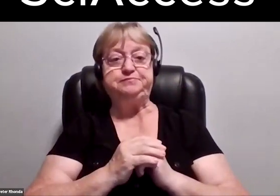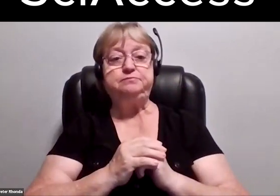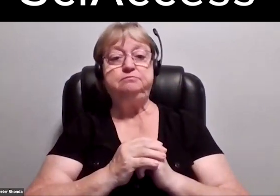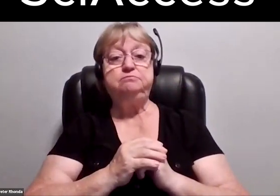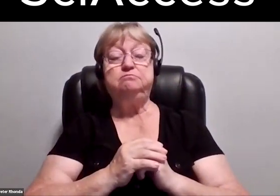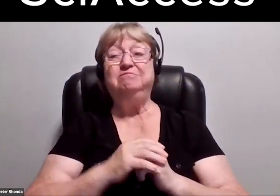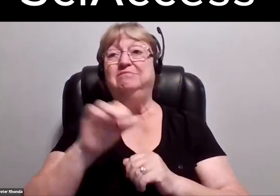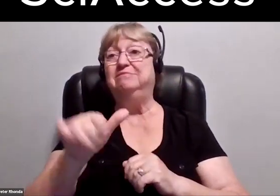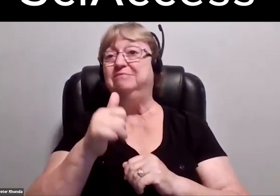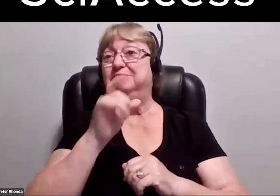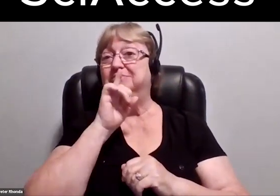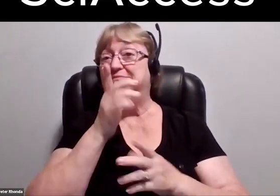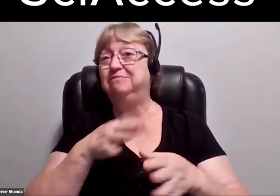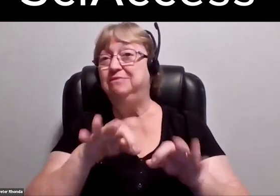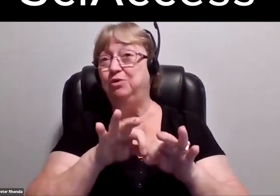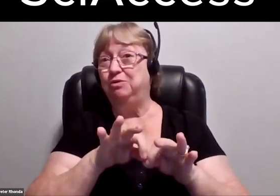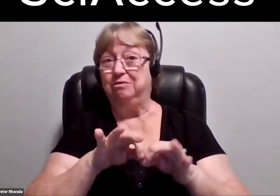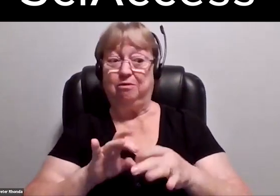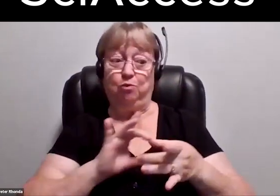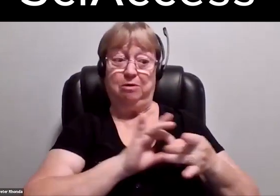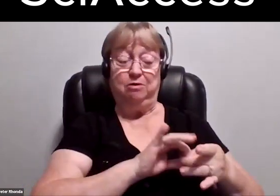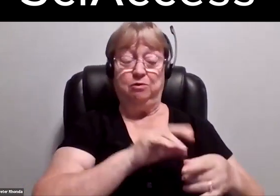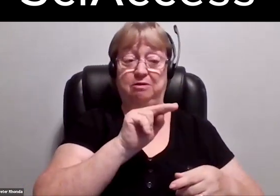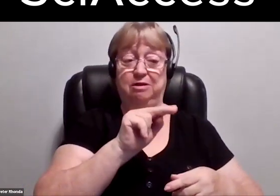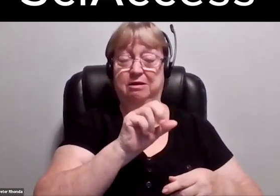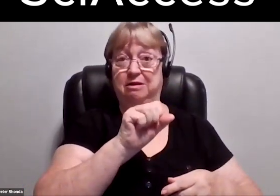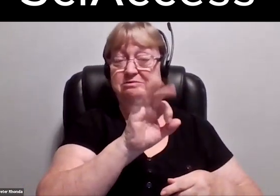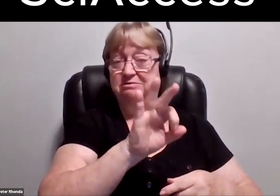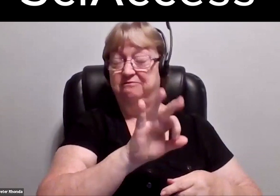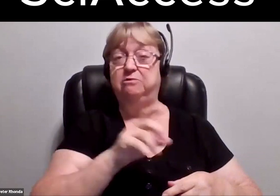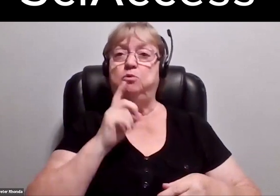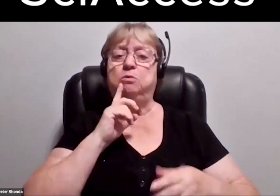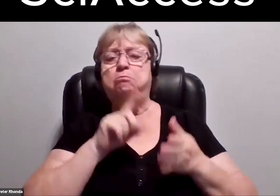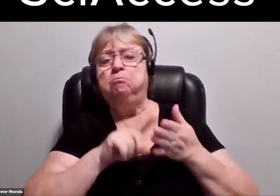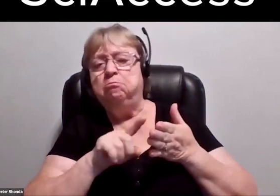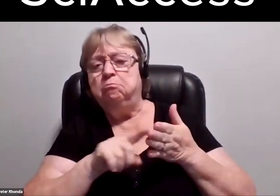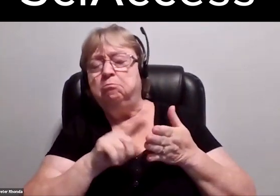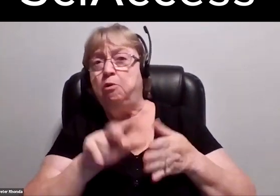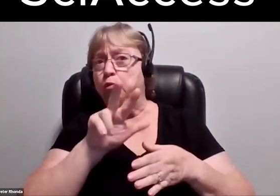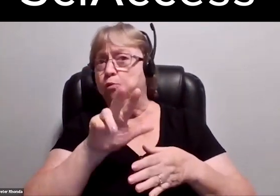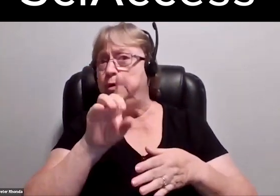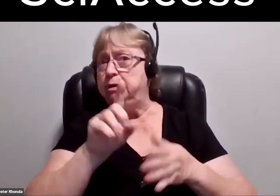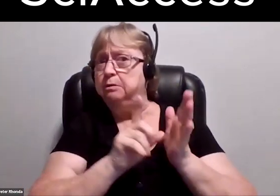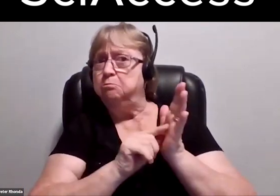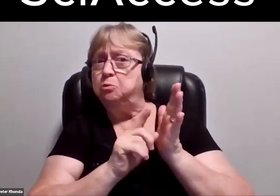and where NSF comes in, is we wanted to investigate if 3D printed tactile models can actually help